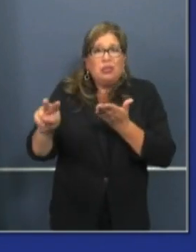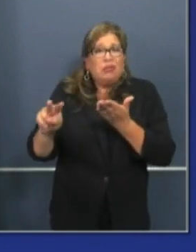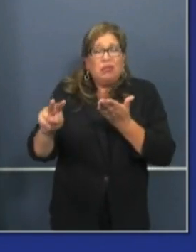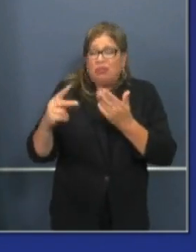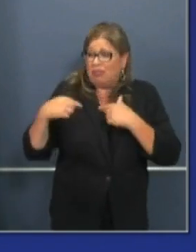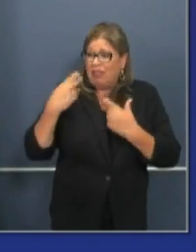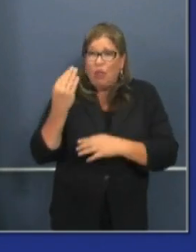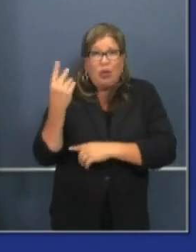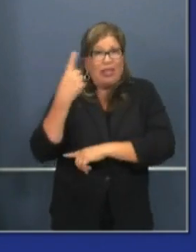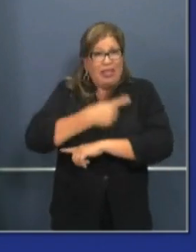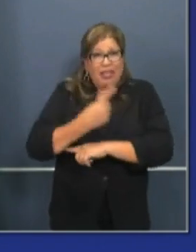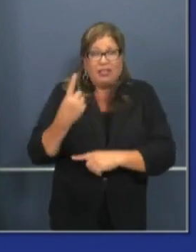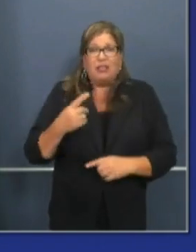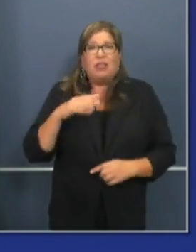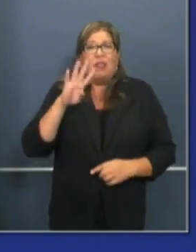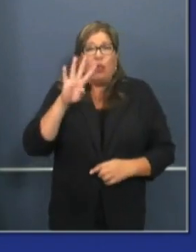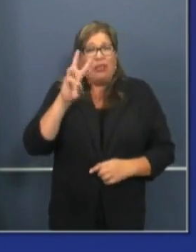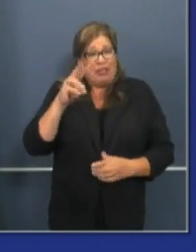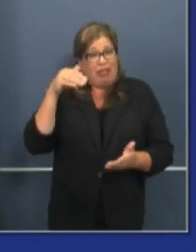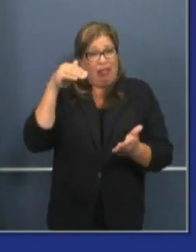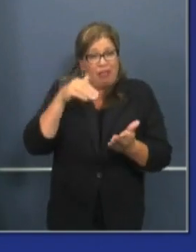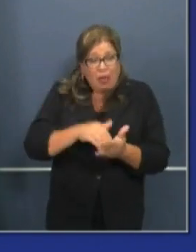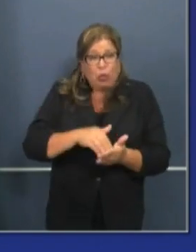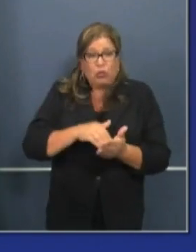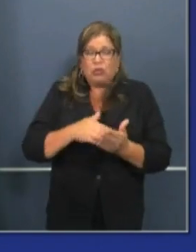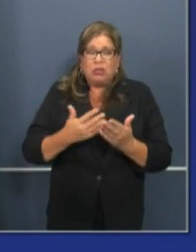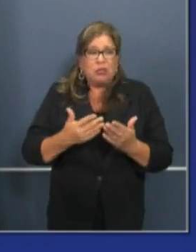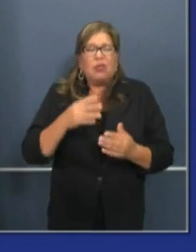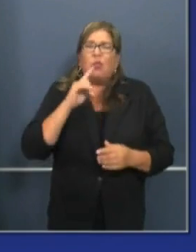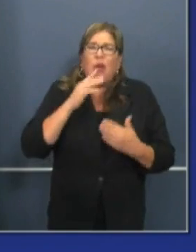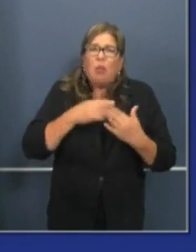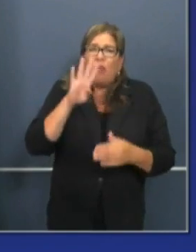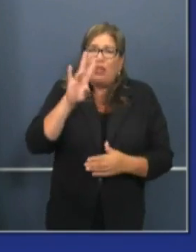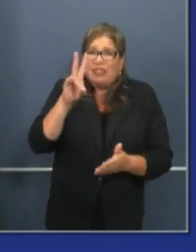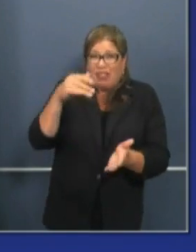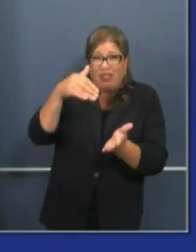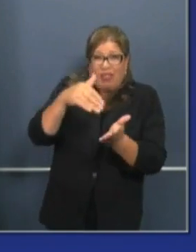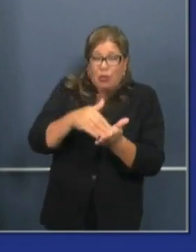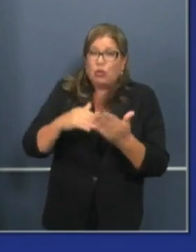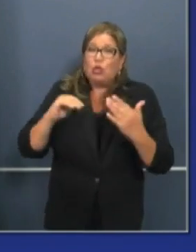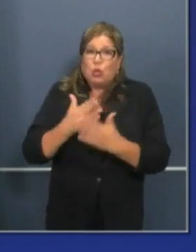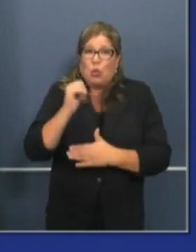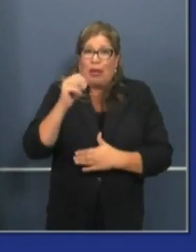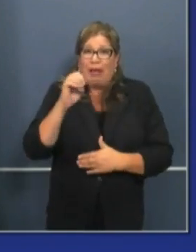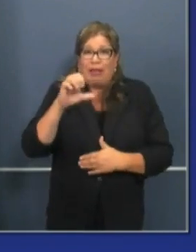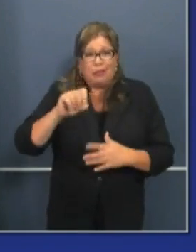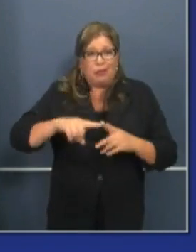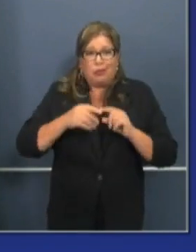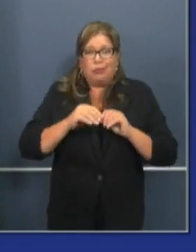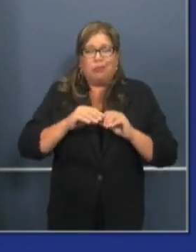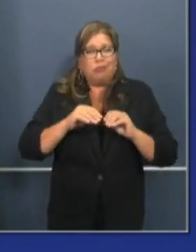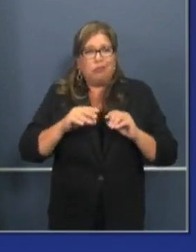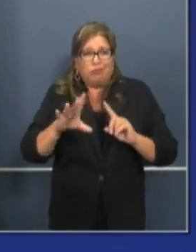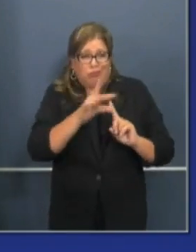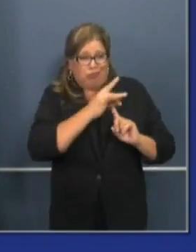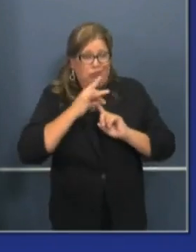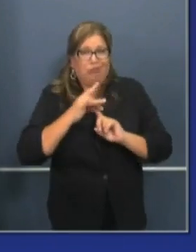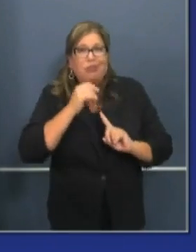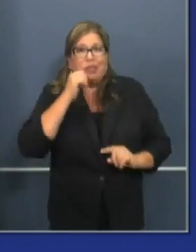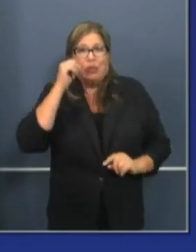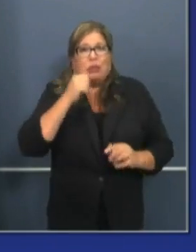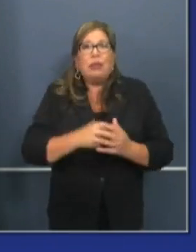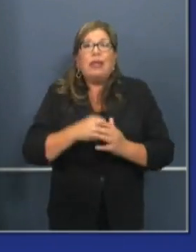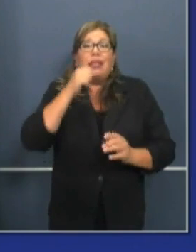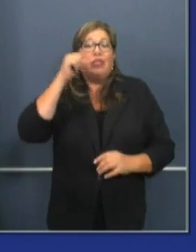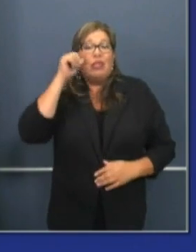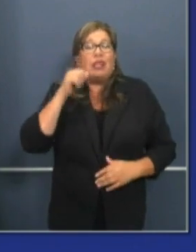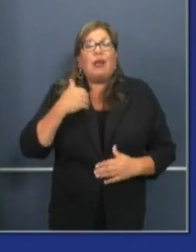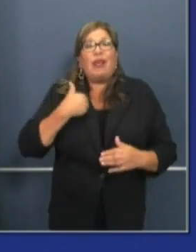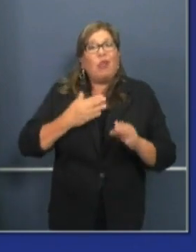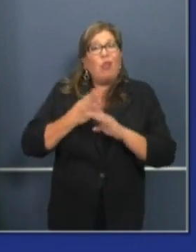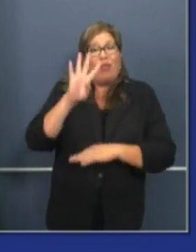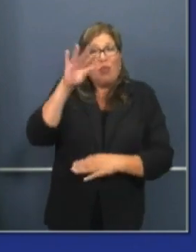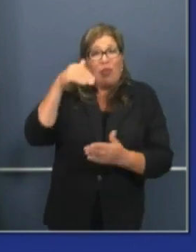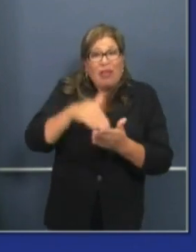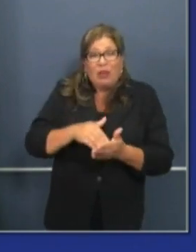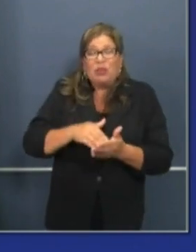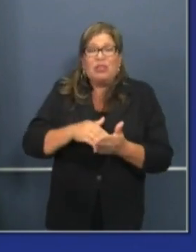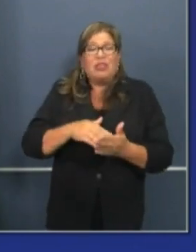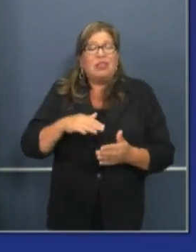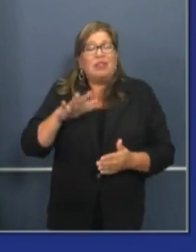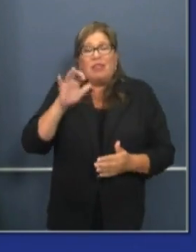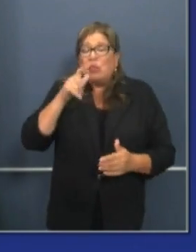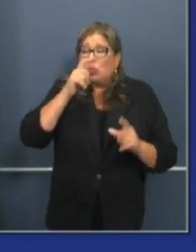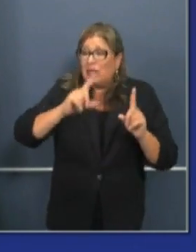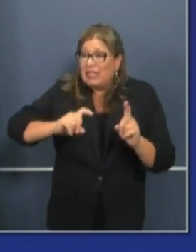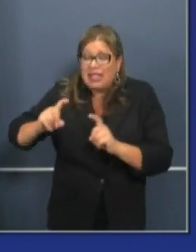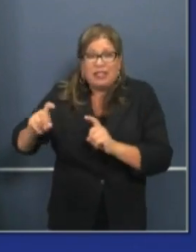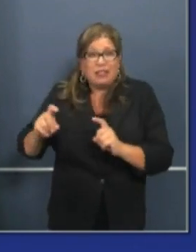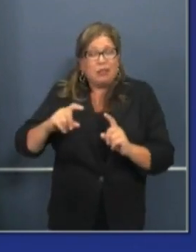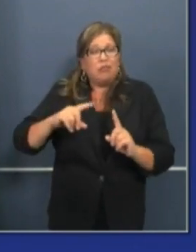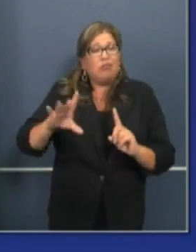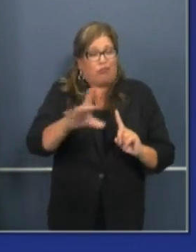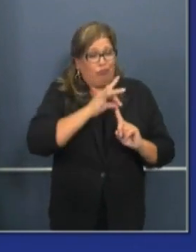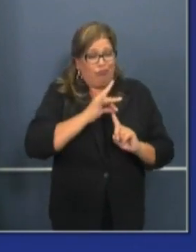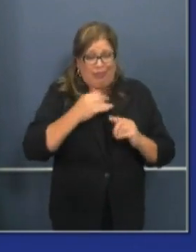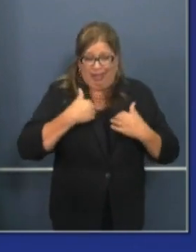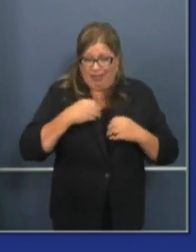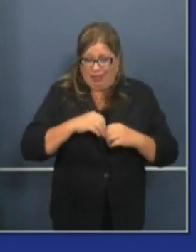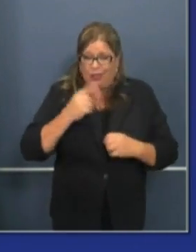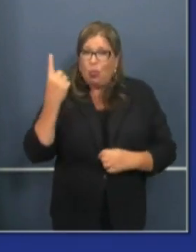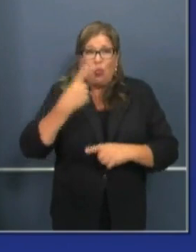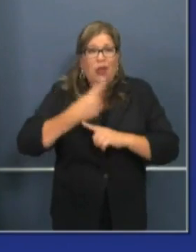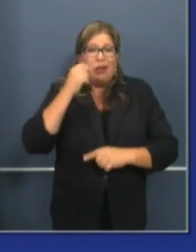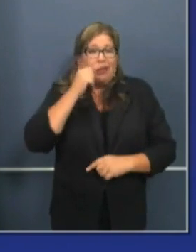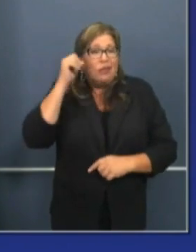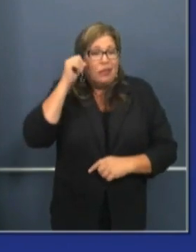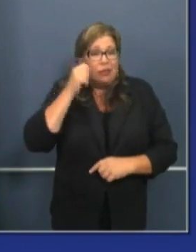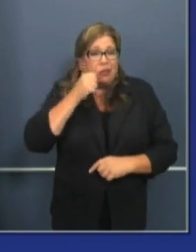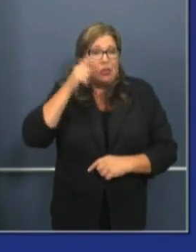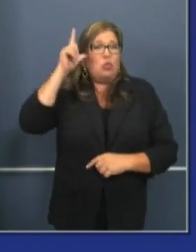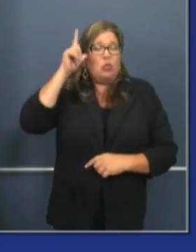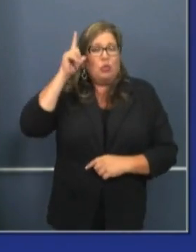POINT SIX PERCENT OF THEY HAVE BEEN REPORTED JUST IN LAST 14 DAYS FORTY SIX THOUSAND PLUS NEW CASES JUST YESTERDAY 4230 INDIVIDUALS TESTED POSITIVE FOR COVID-19.